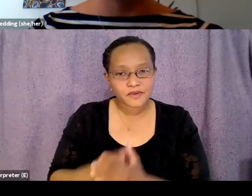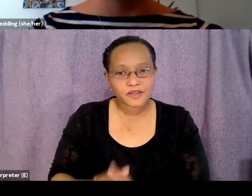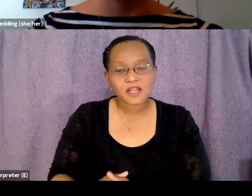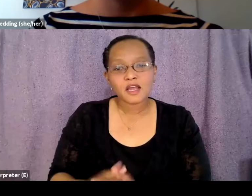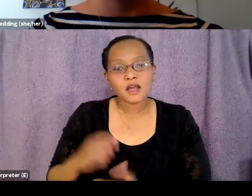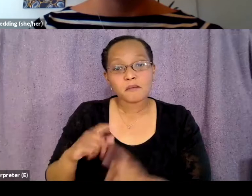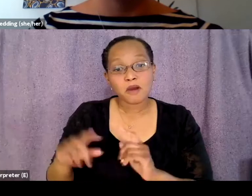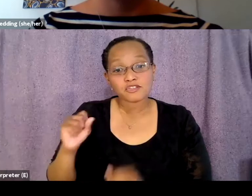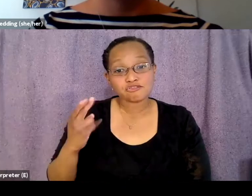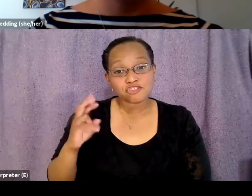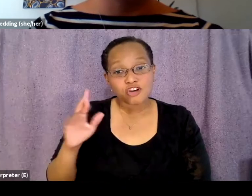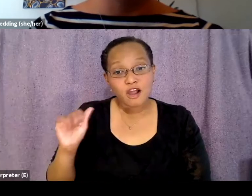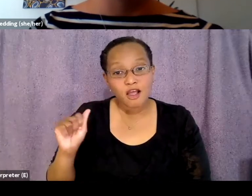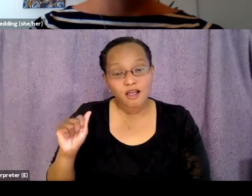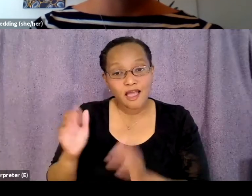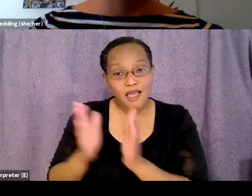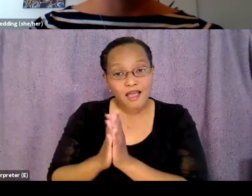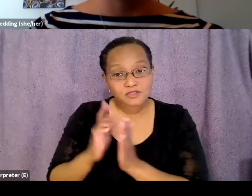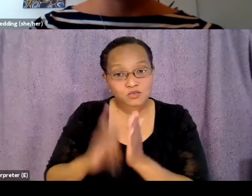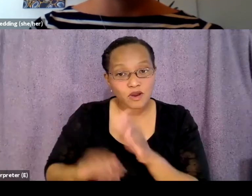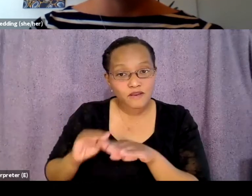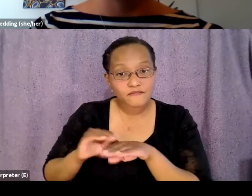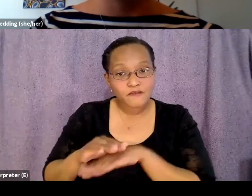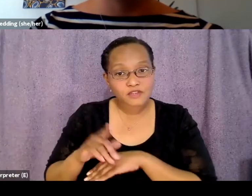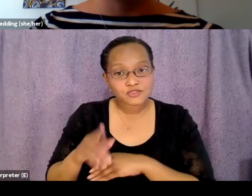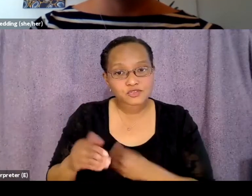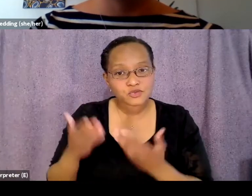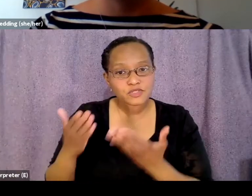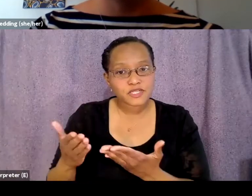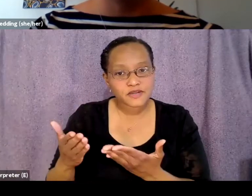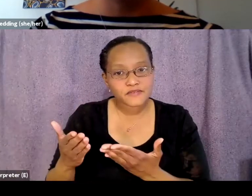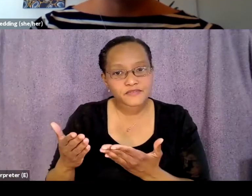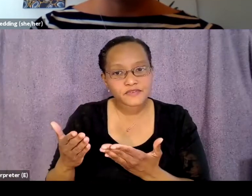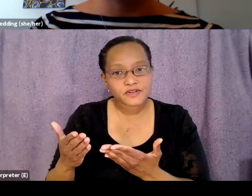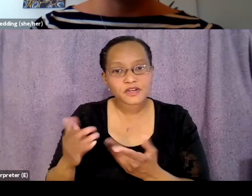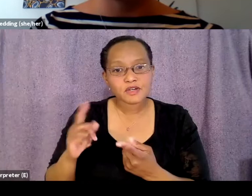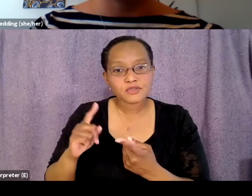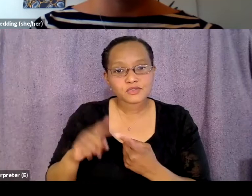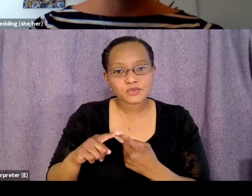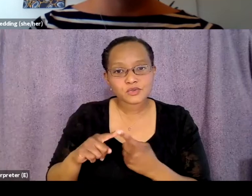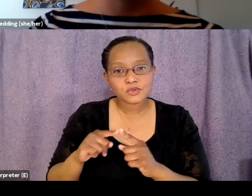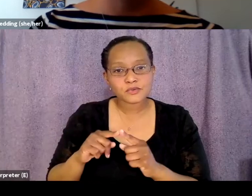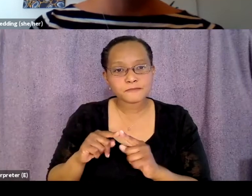Shira Leeder: to your college age self.